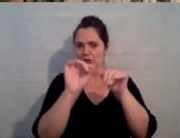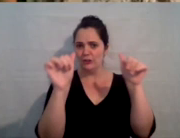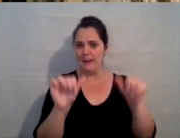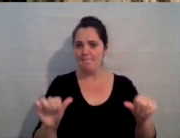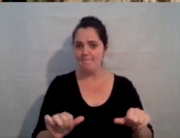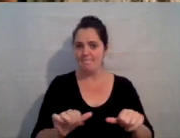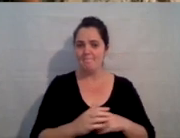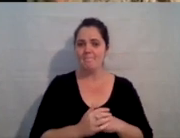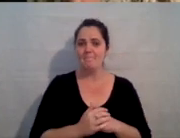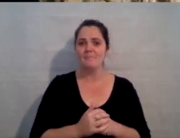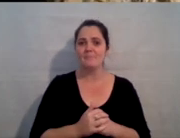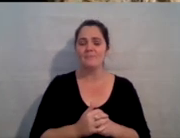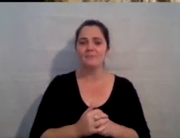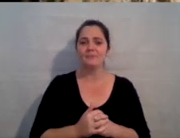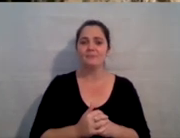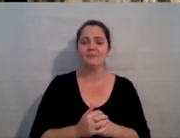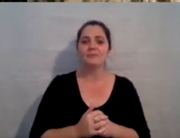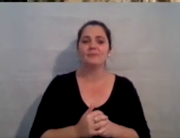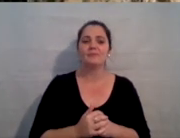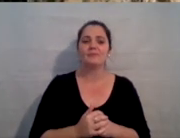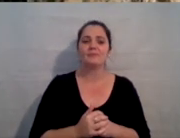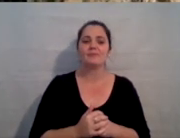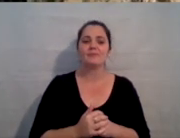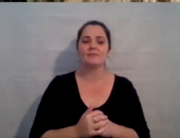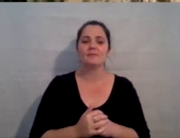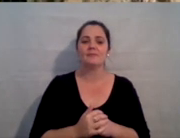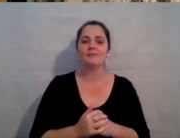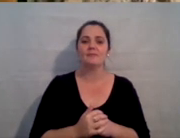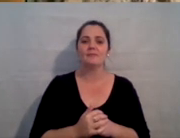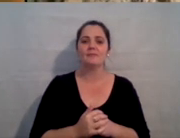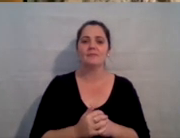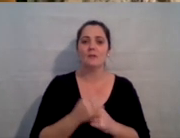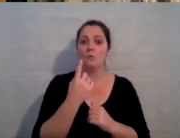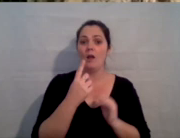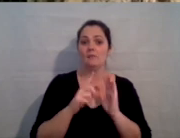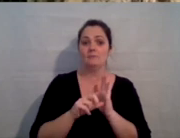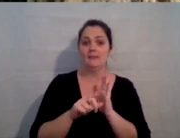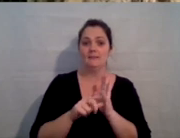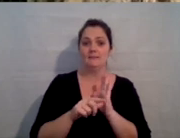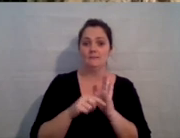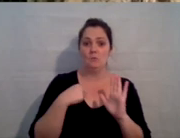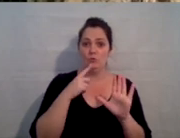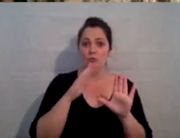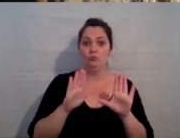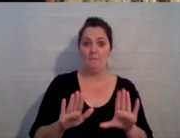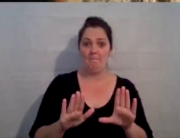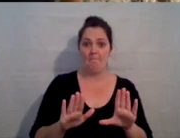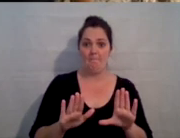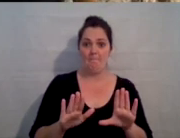Alright and then in just a minute we're going to stop, we're going to wipe back again and then we're going to start to add that contour